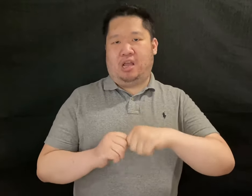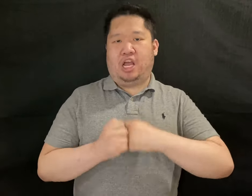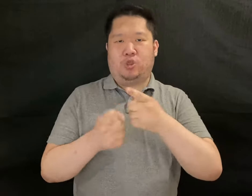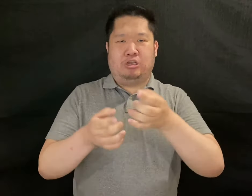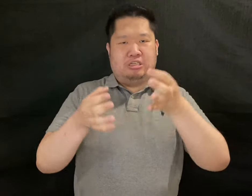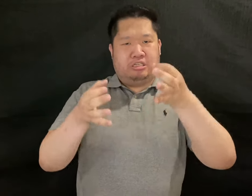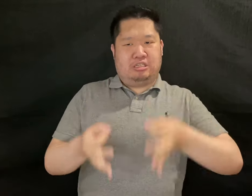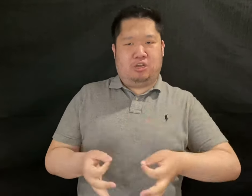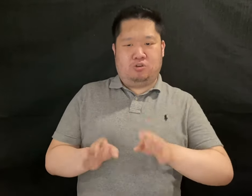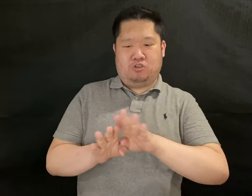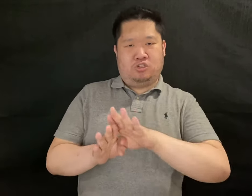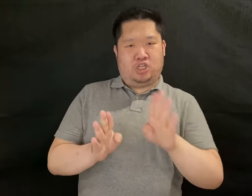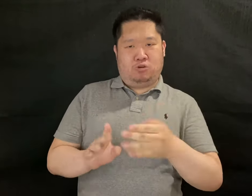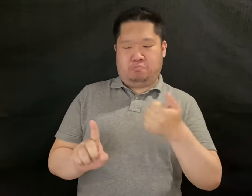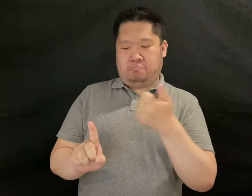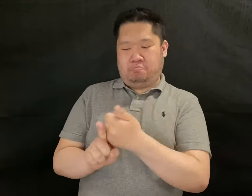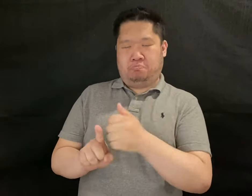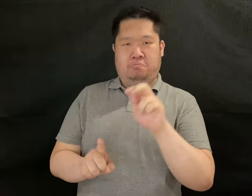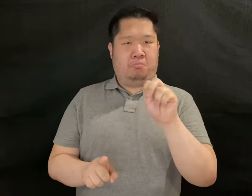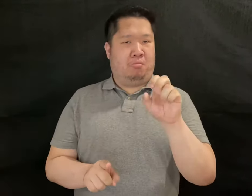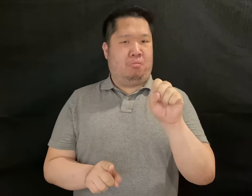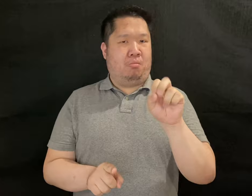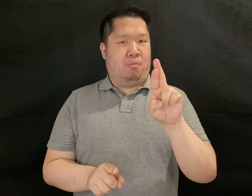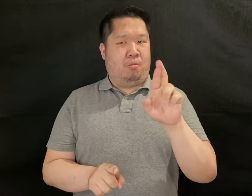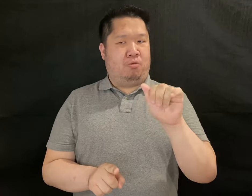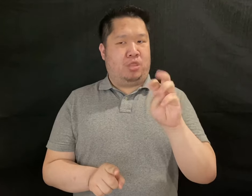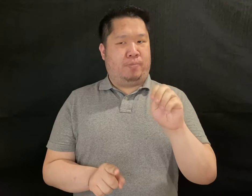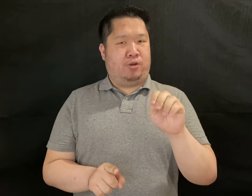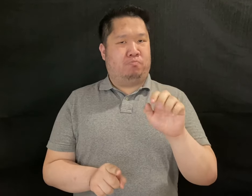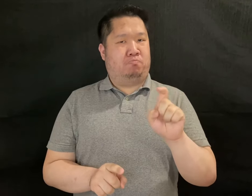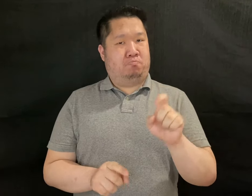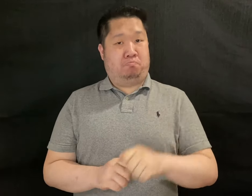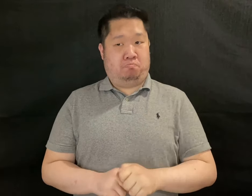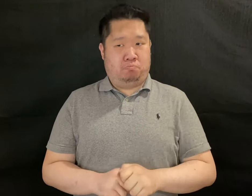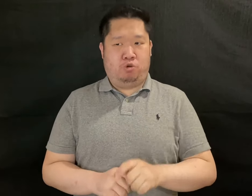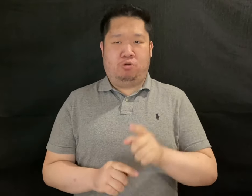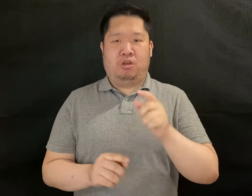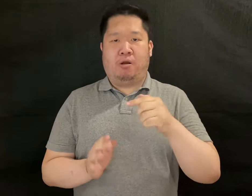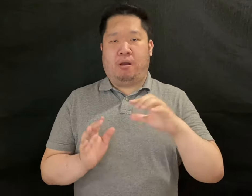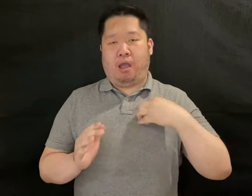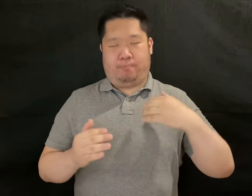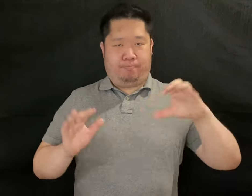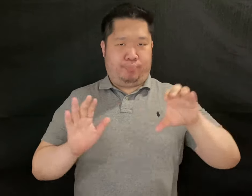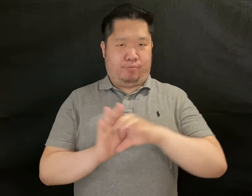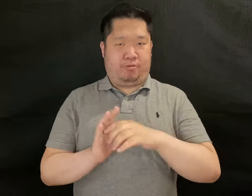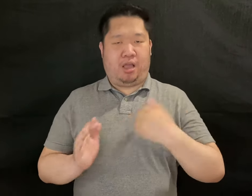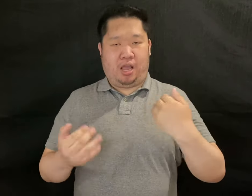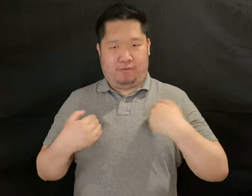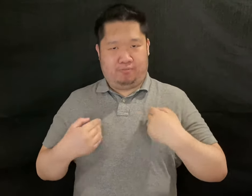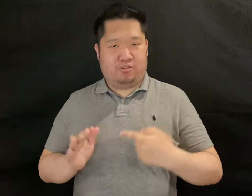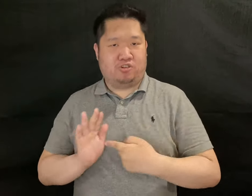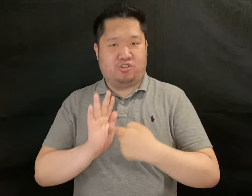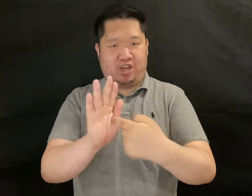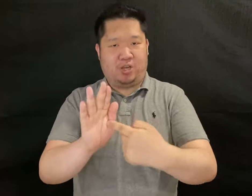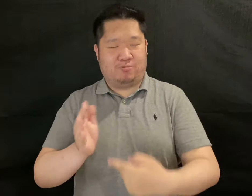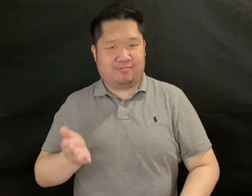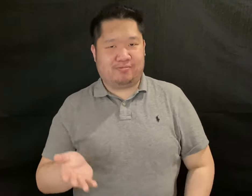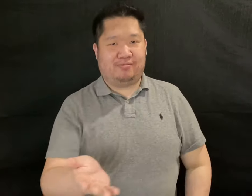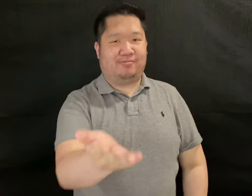How do you determine if a door is "Norman"? I have a picture to show this example!